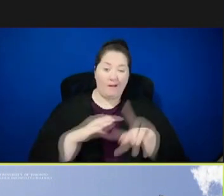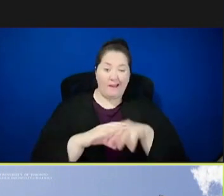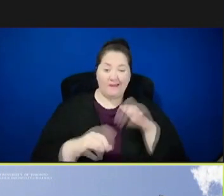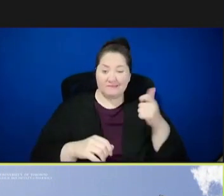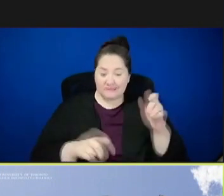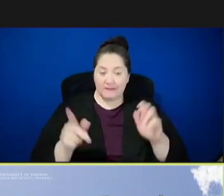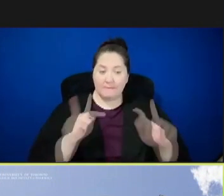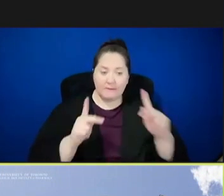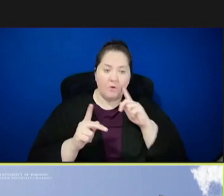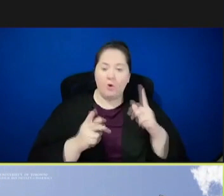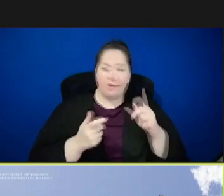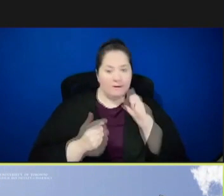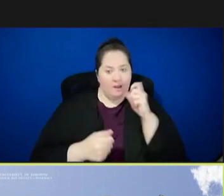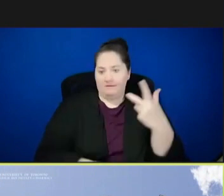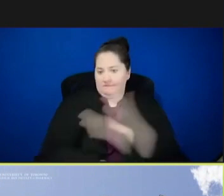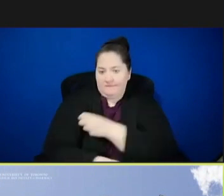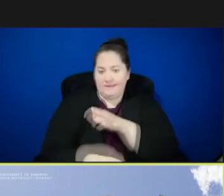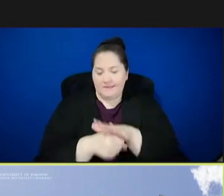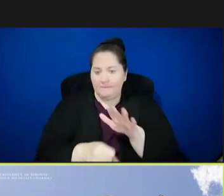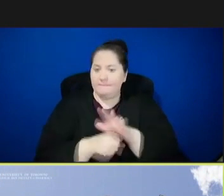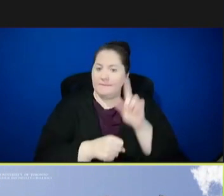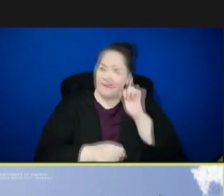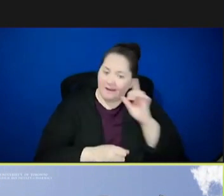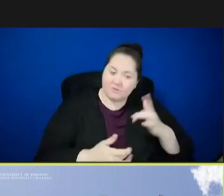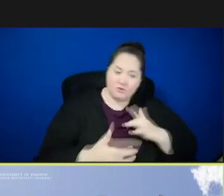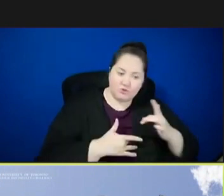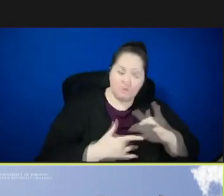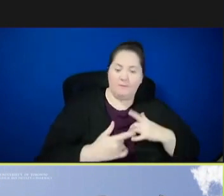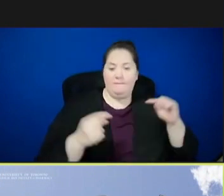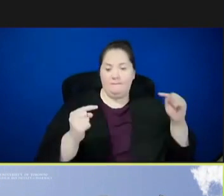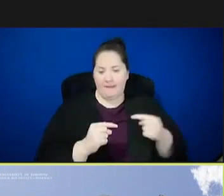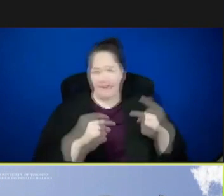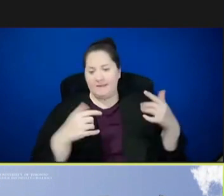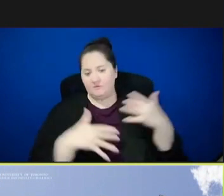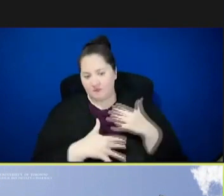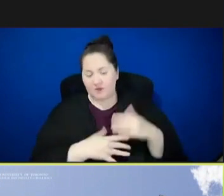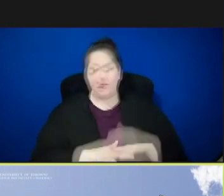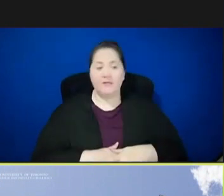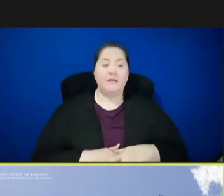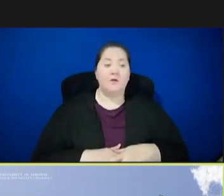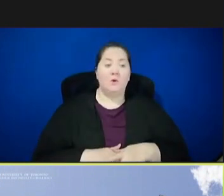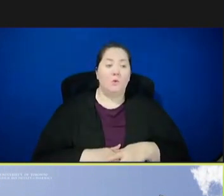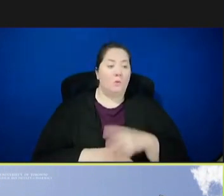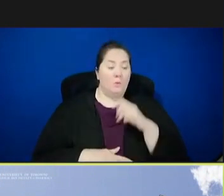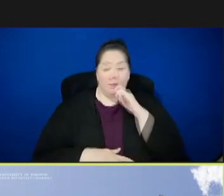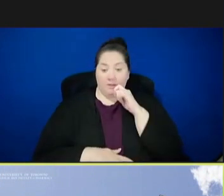pain or fear. At this point, we don't systematically integrate evidence about